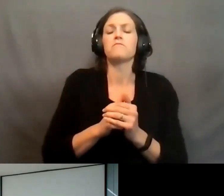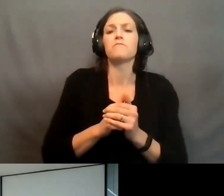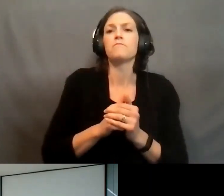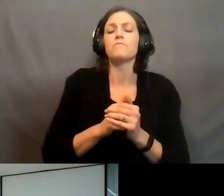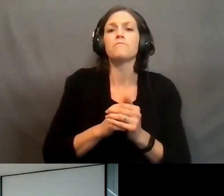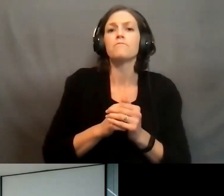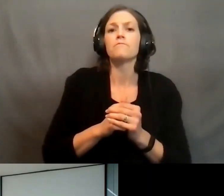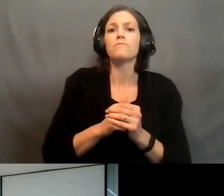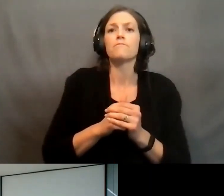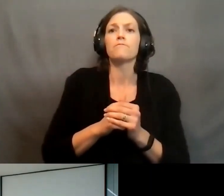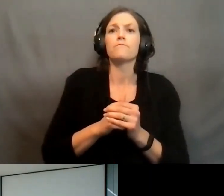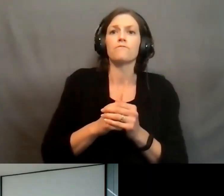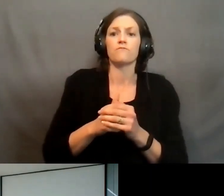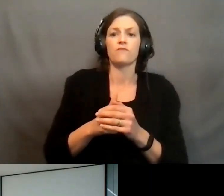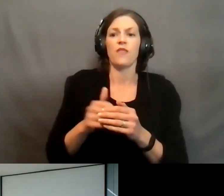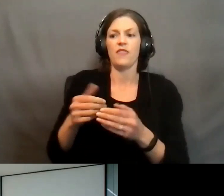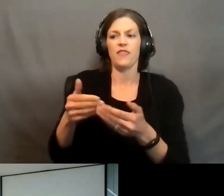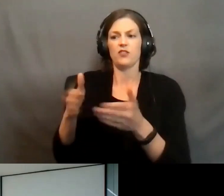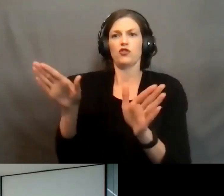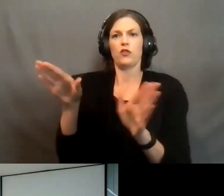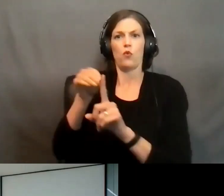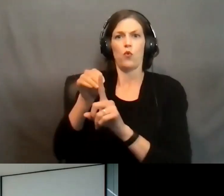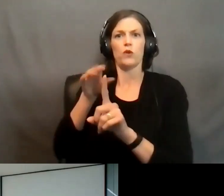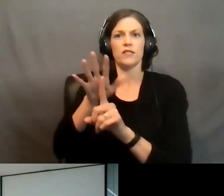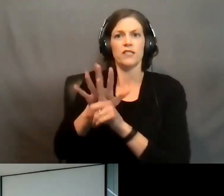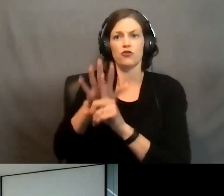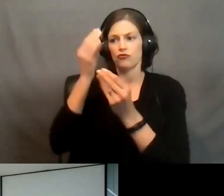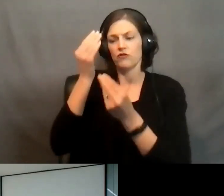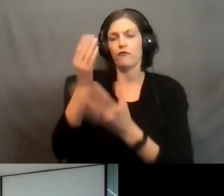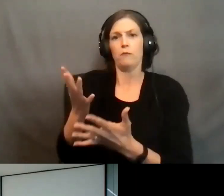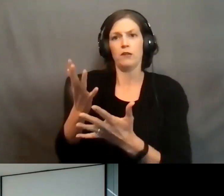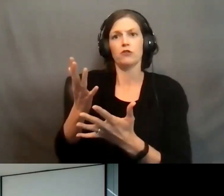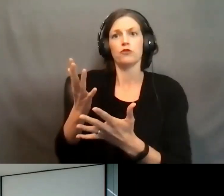We have the general orientations and information 12:06:05 that is very